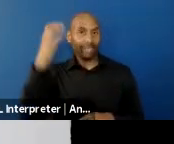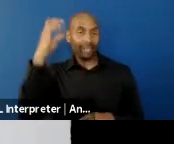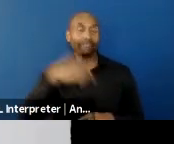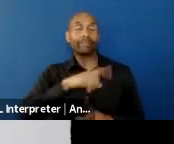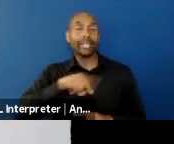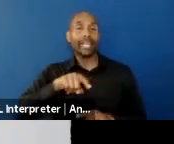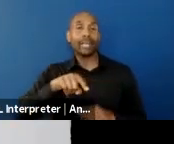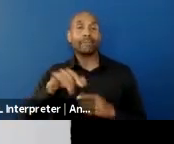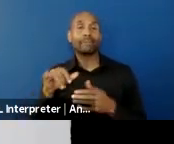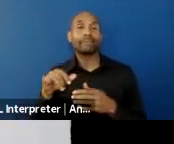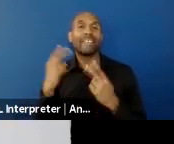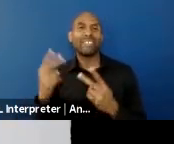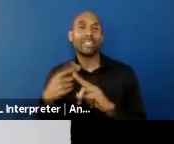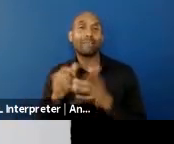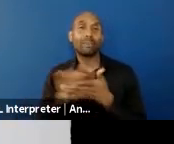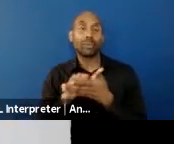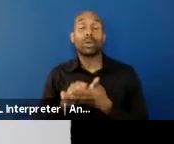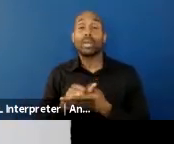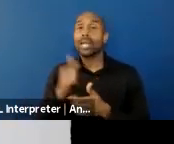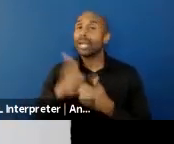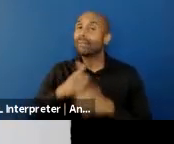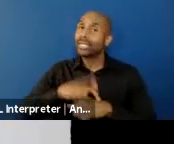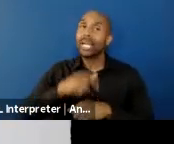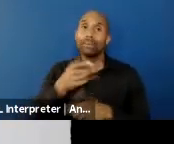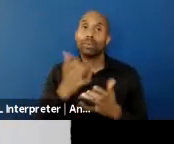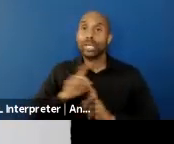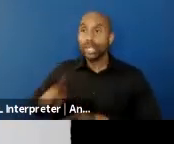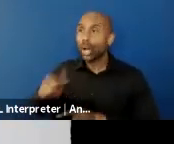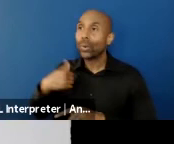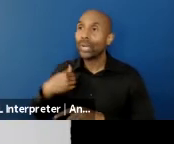area to eat raw oysters.